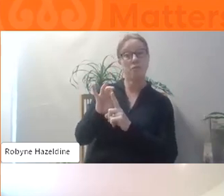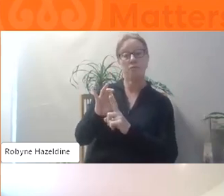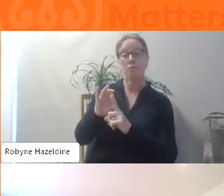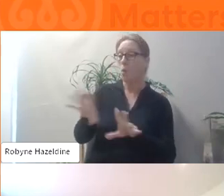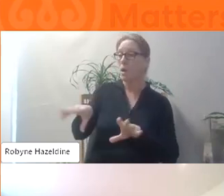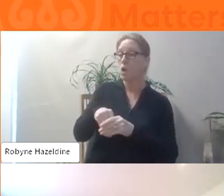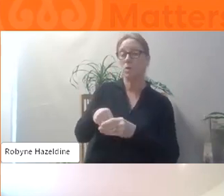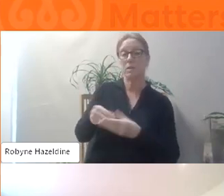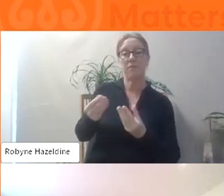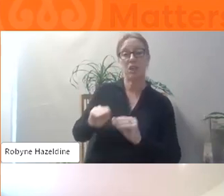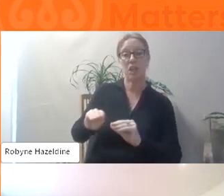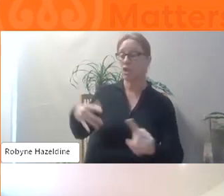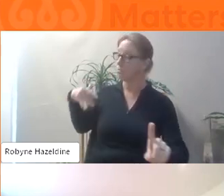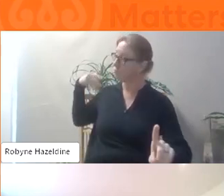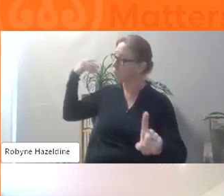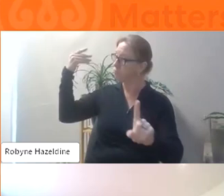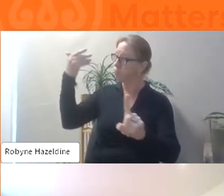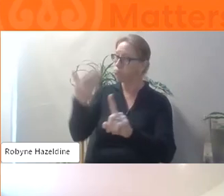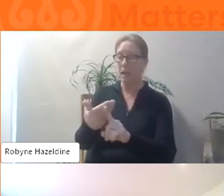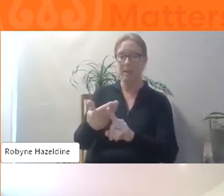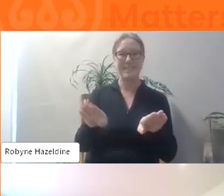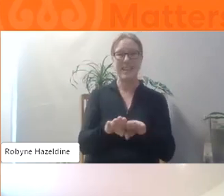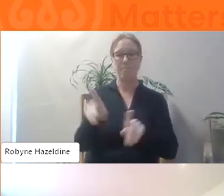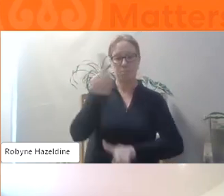that time, but as everybody's been talking today, we've still got